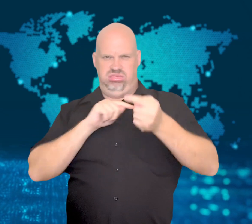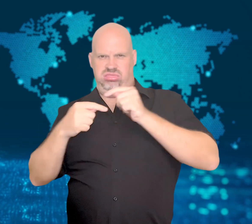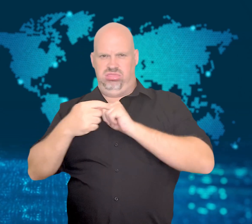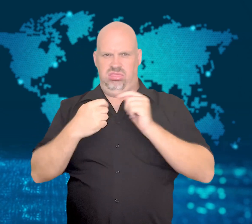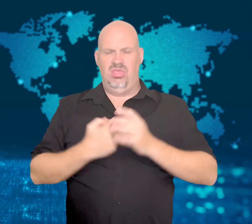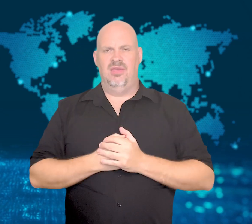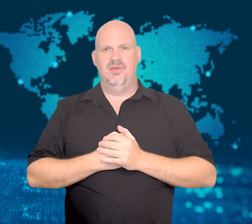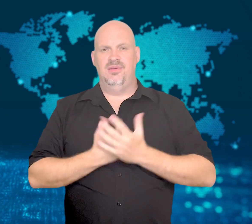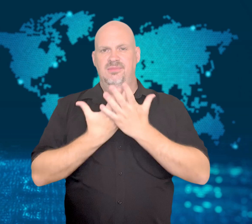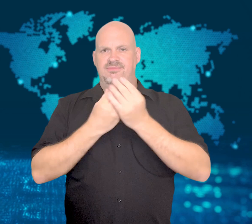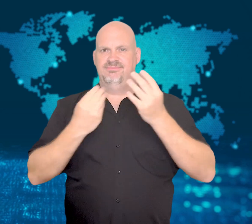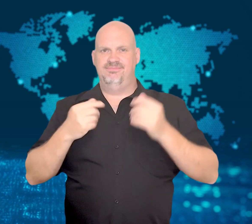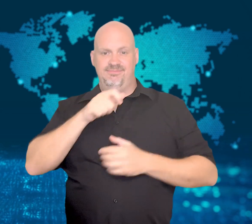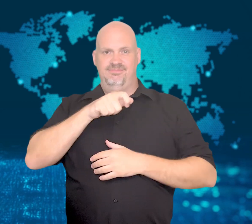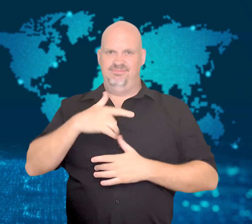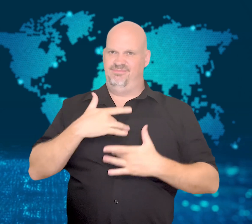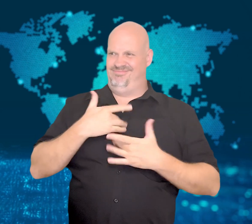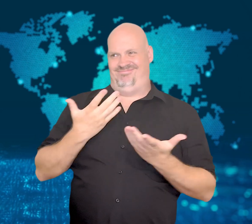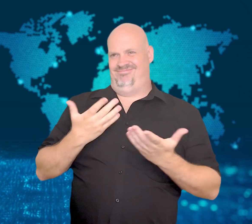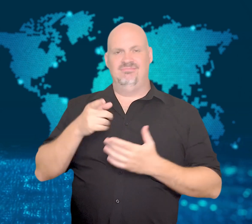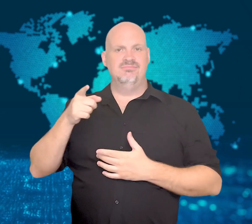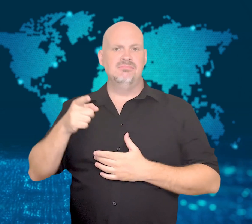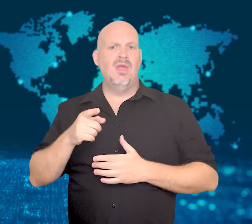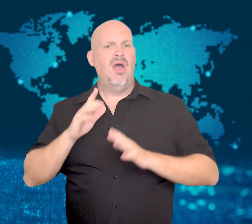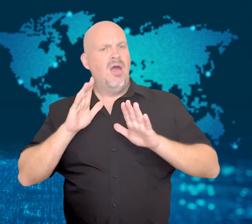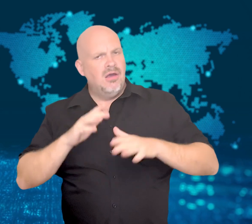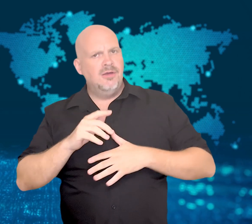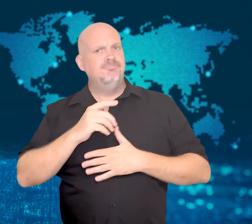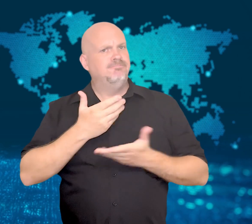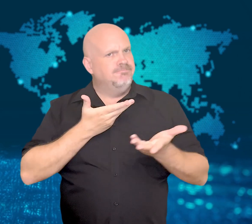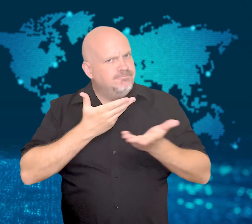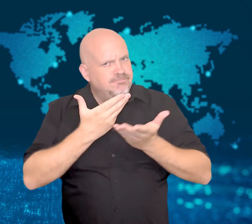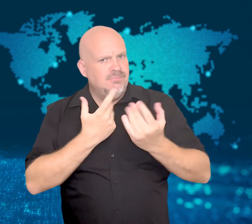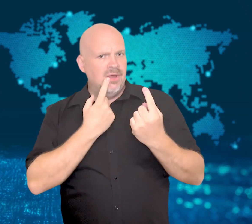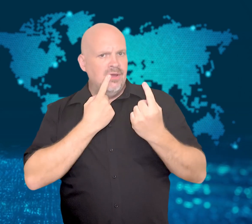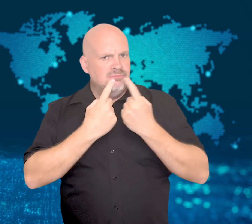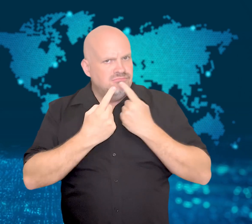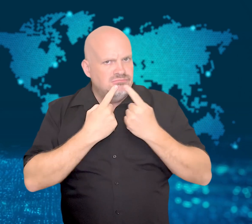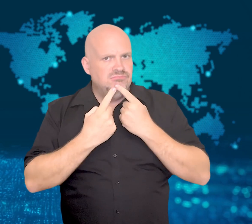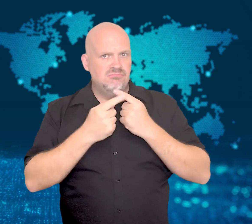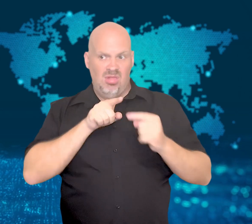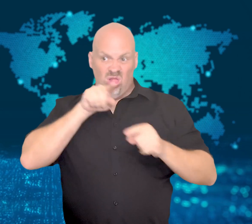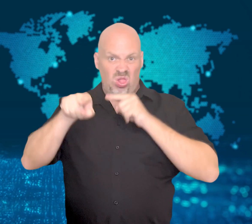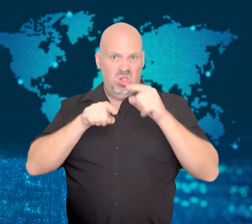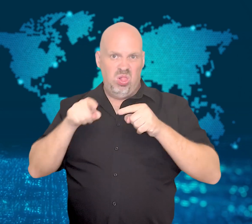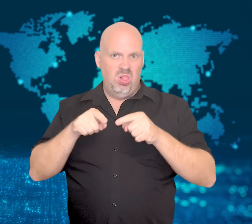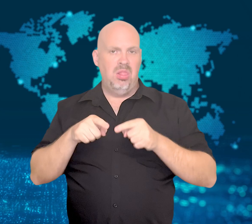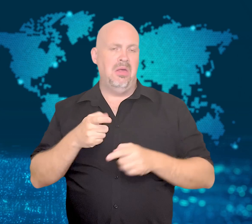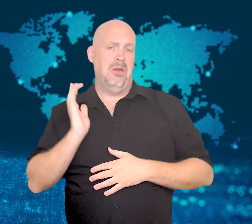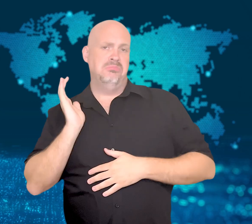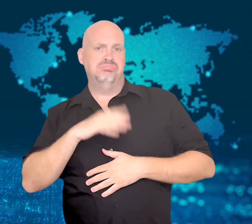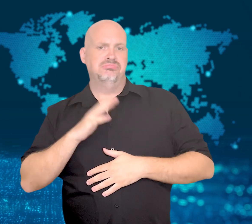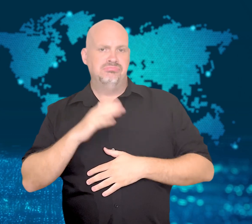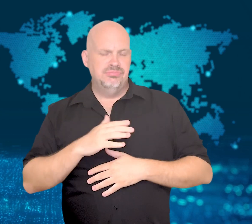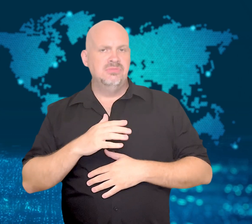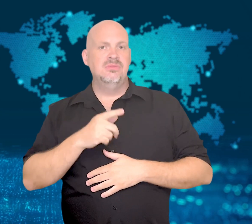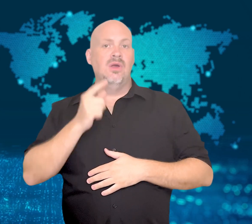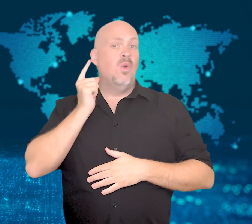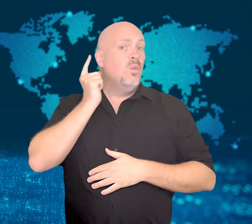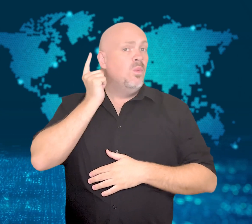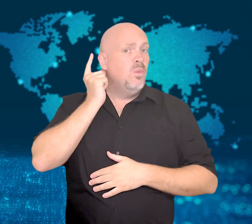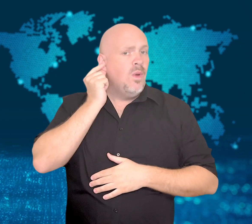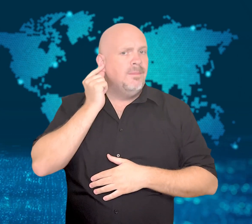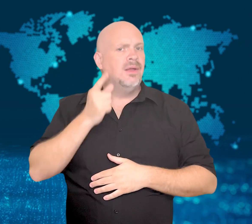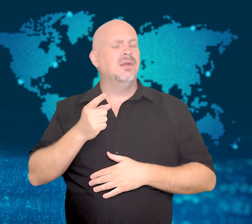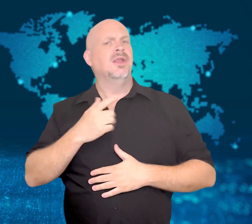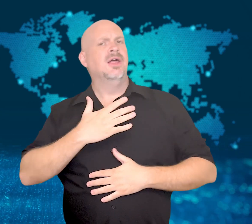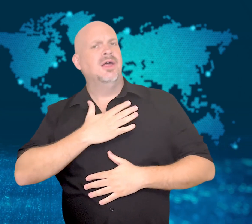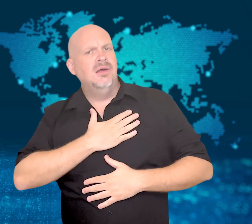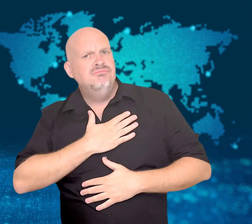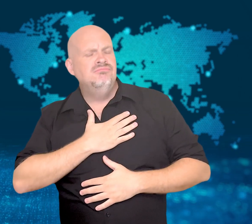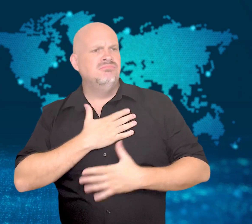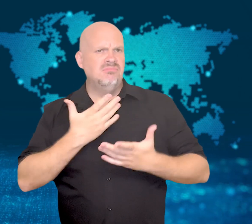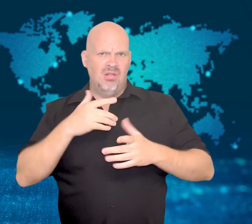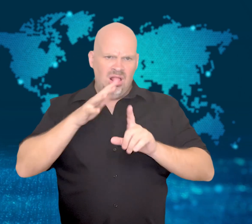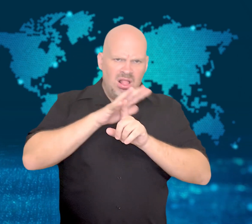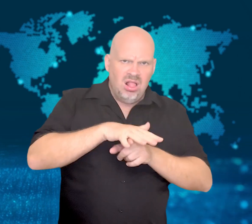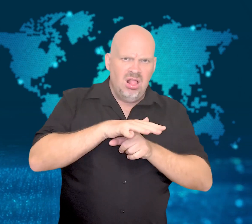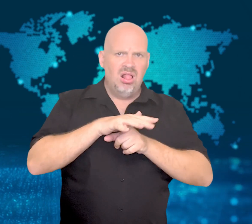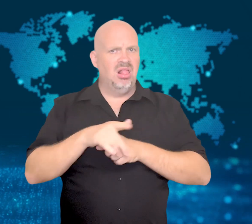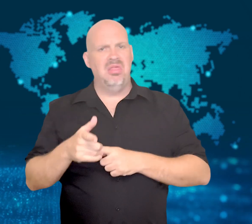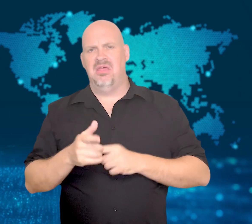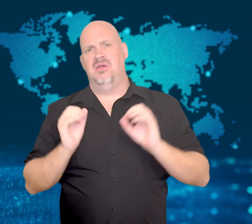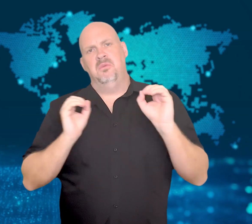Scott Morrison may have lost votes due to several sexual scandals involving his ministers.